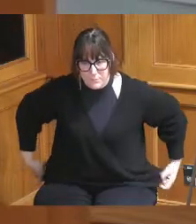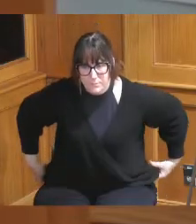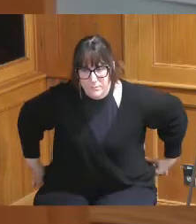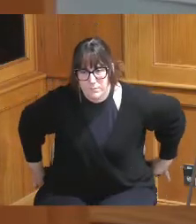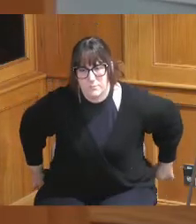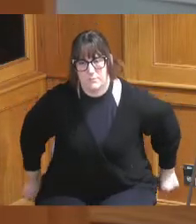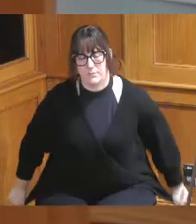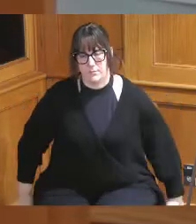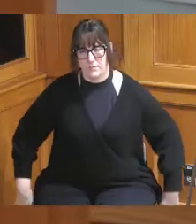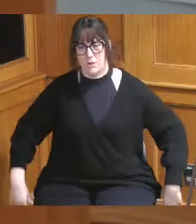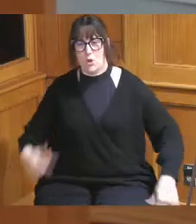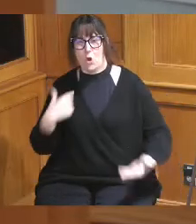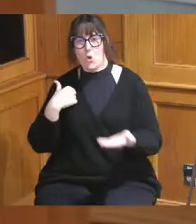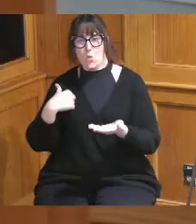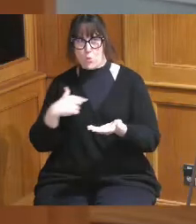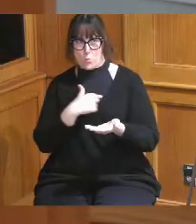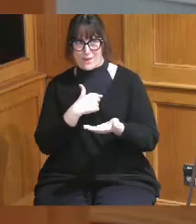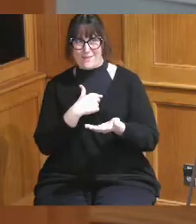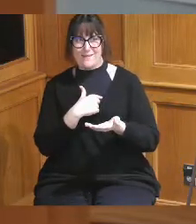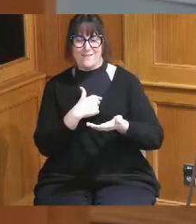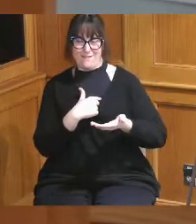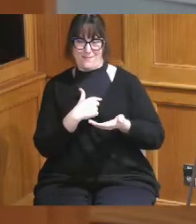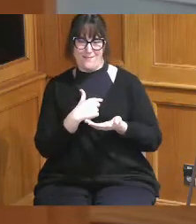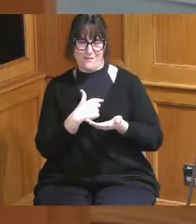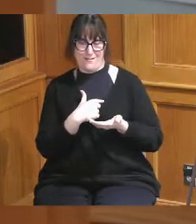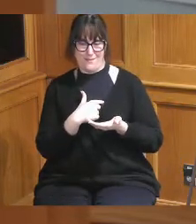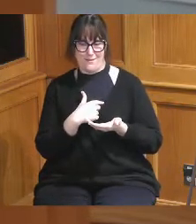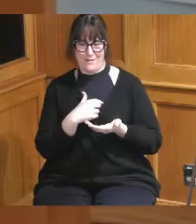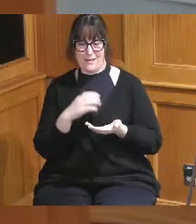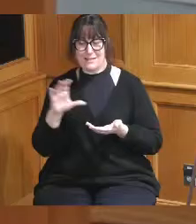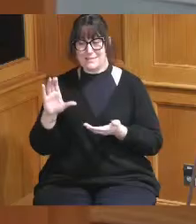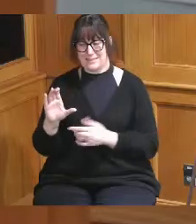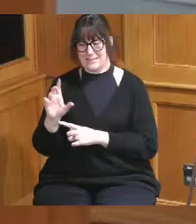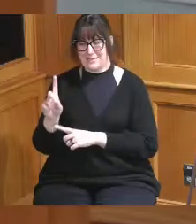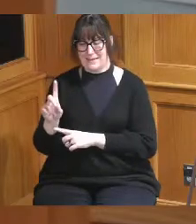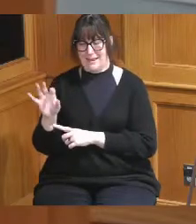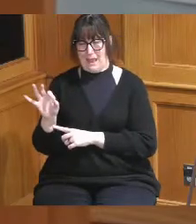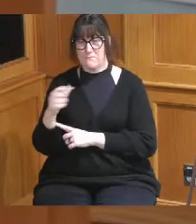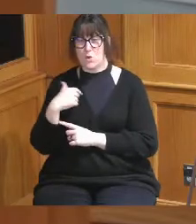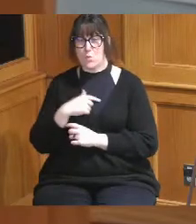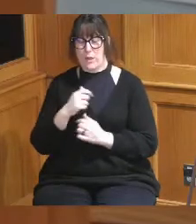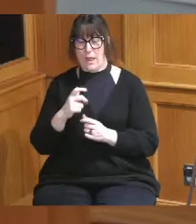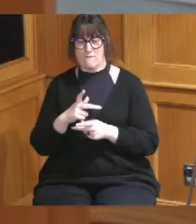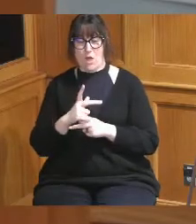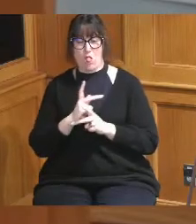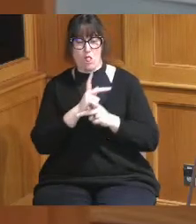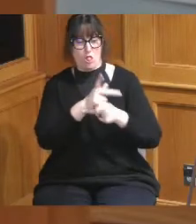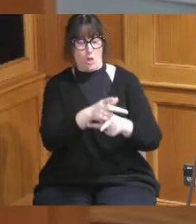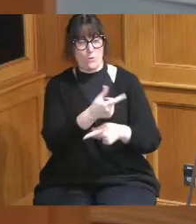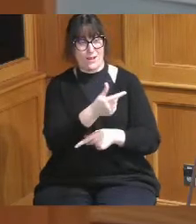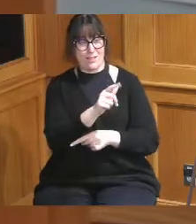I might have mentioned before we actually CDF has loaned lad a bunch of money that would then be so